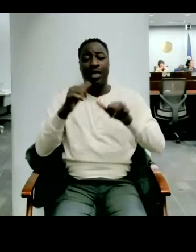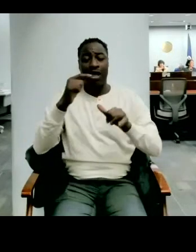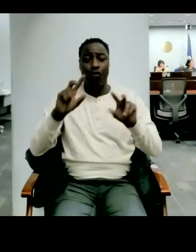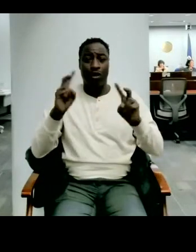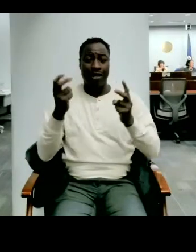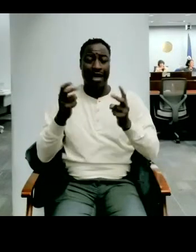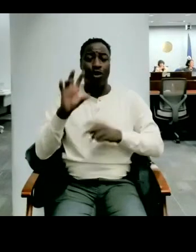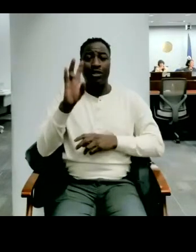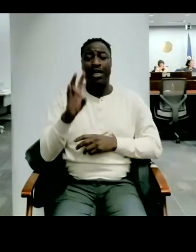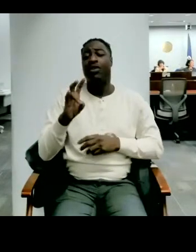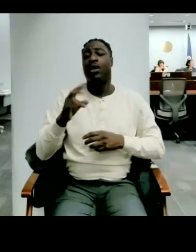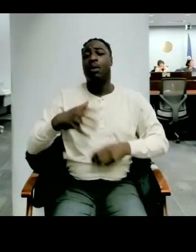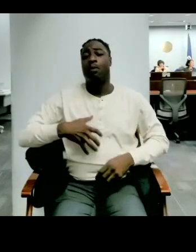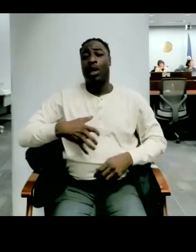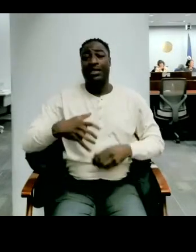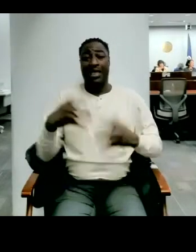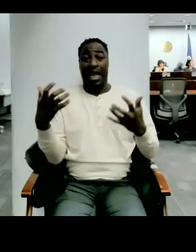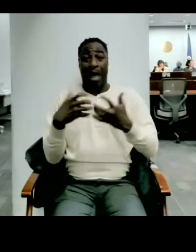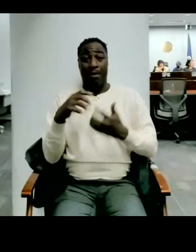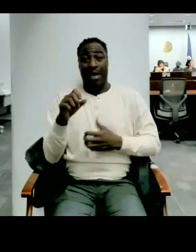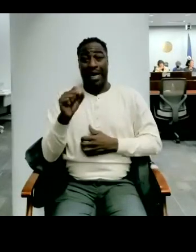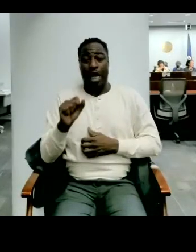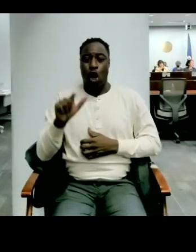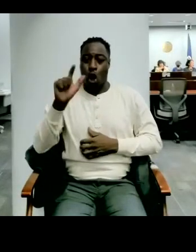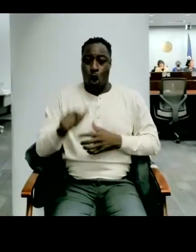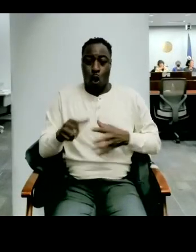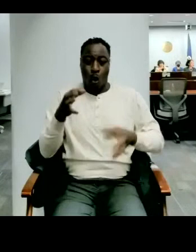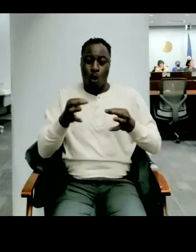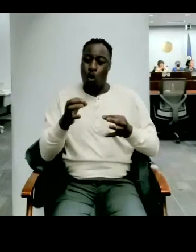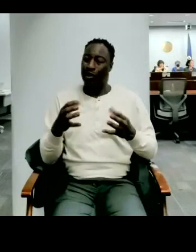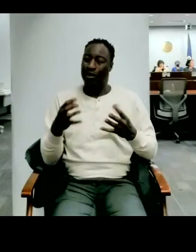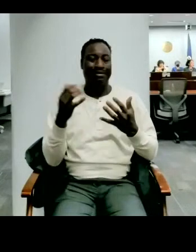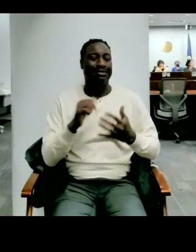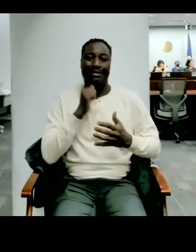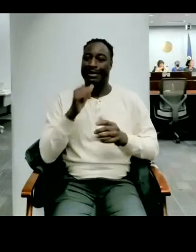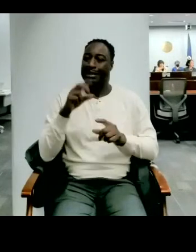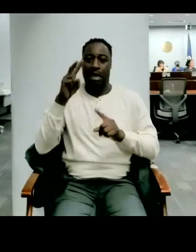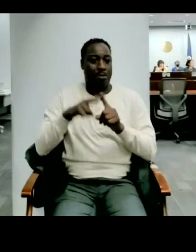accommodation cases, lower courts continue to misapply that holding.